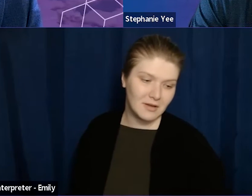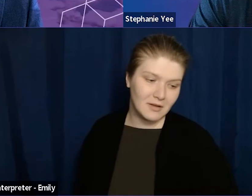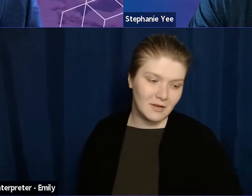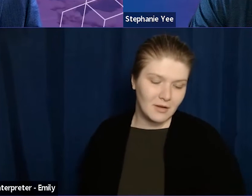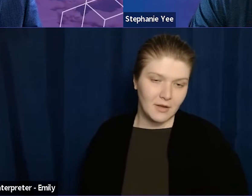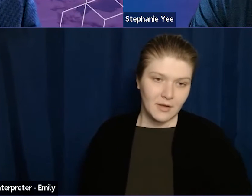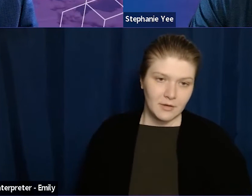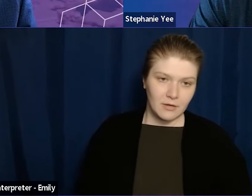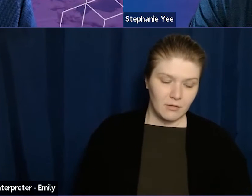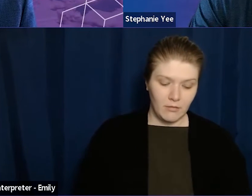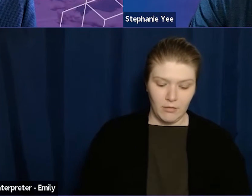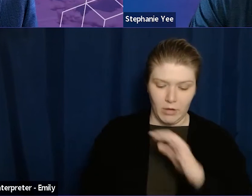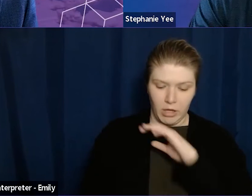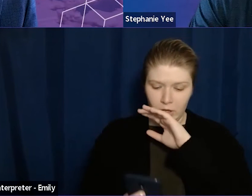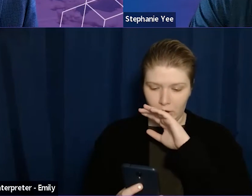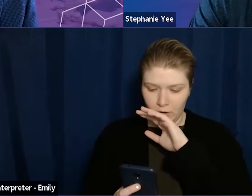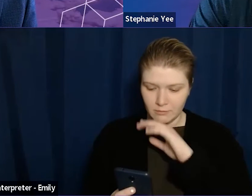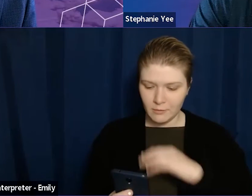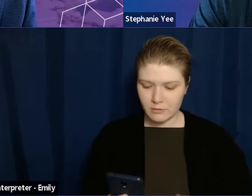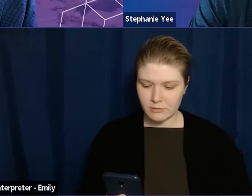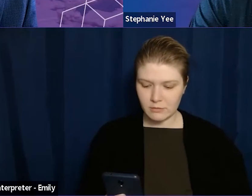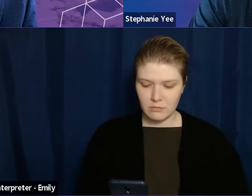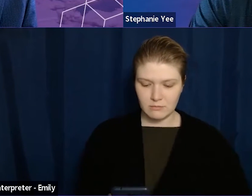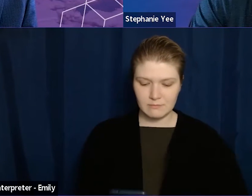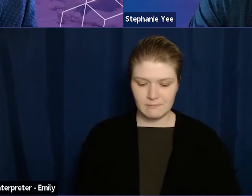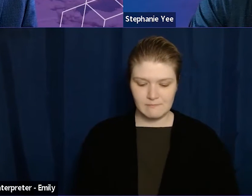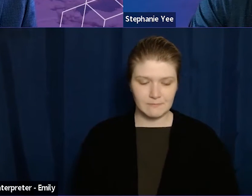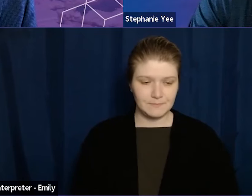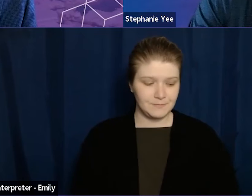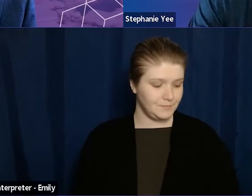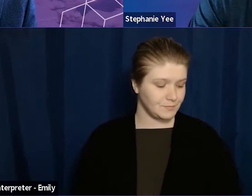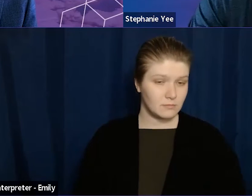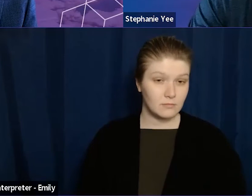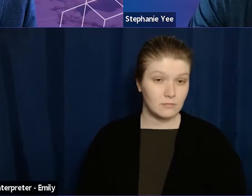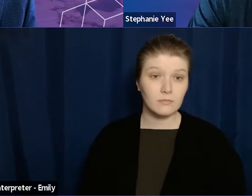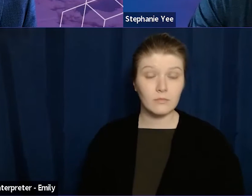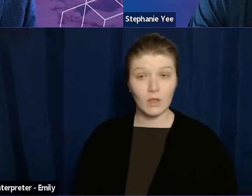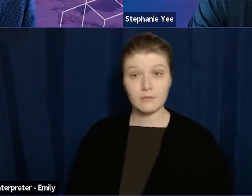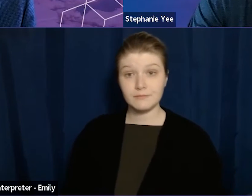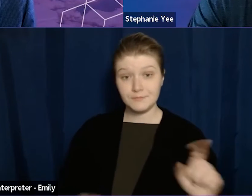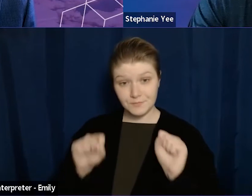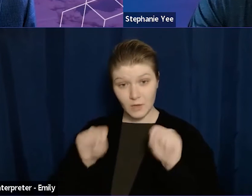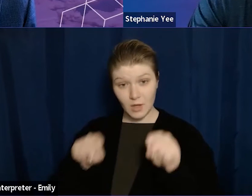Let's see. Can the research administrator contact the program officer at NSF? Absolutely.